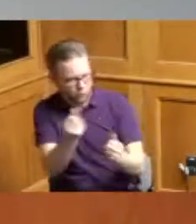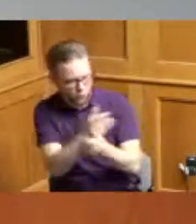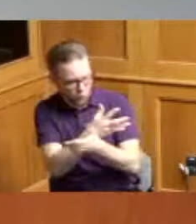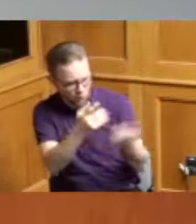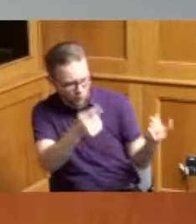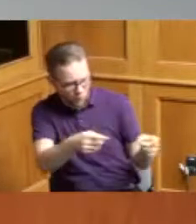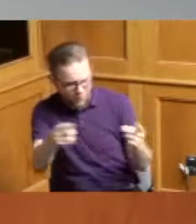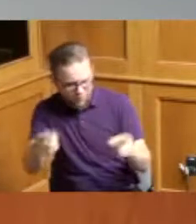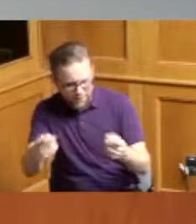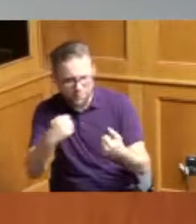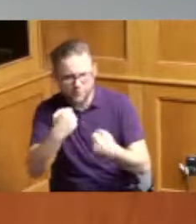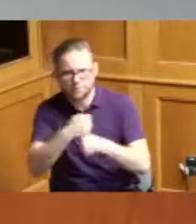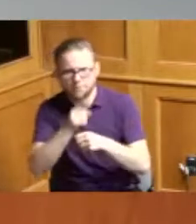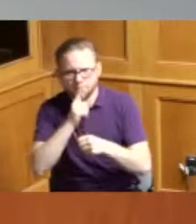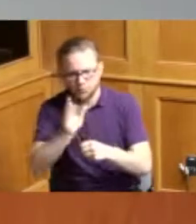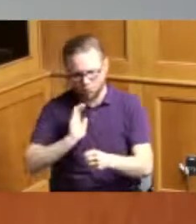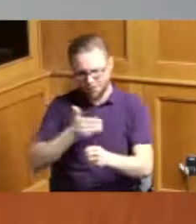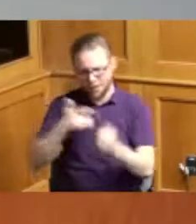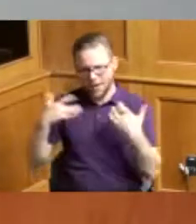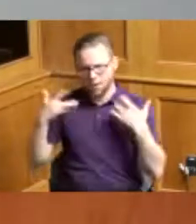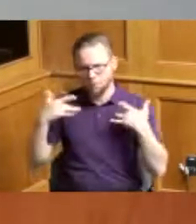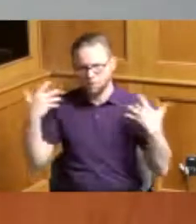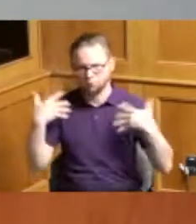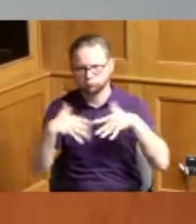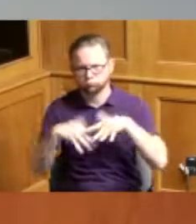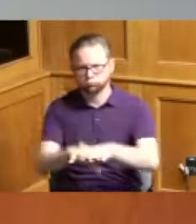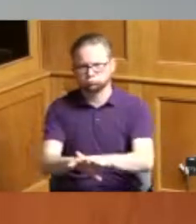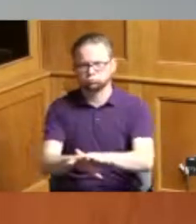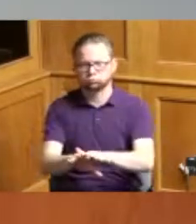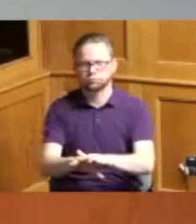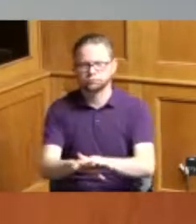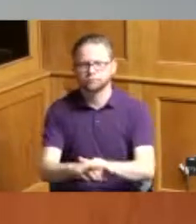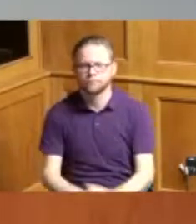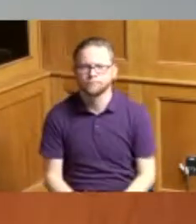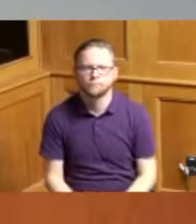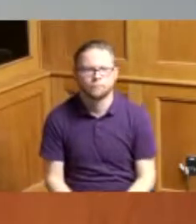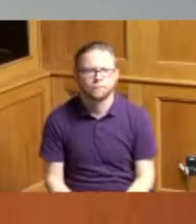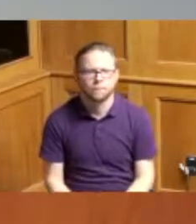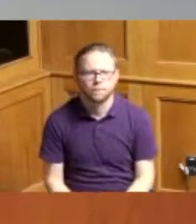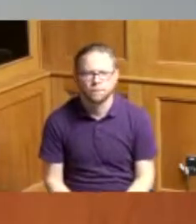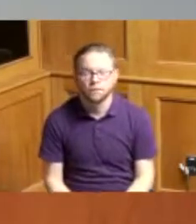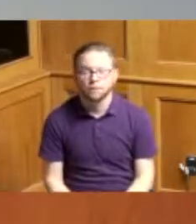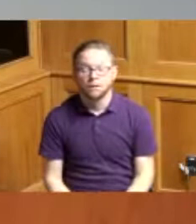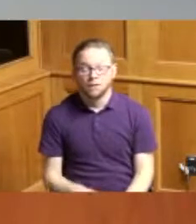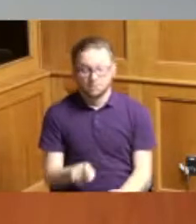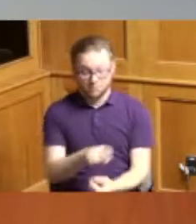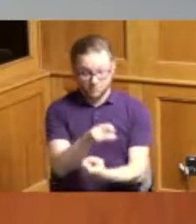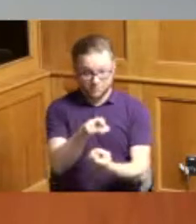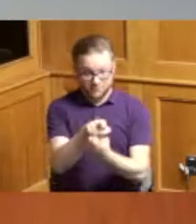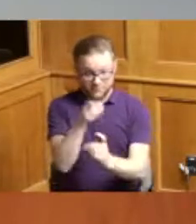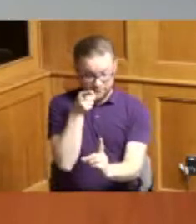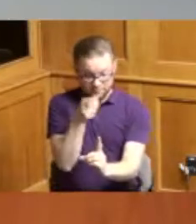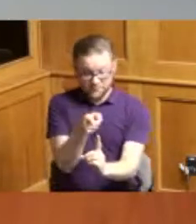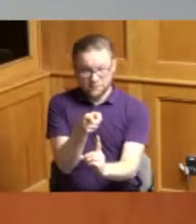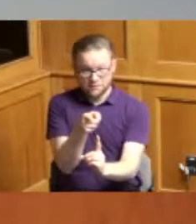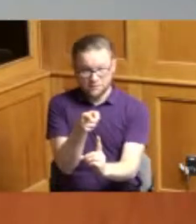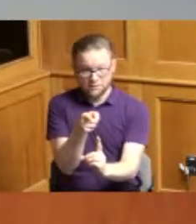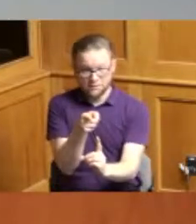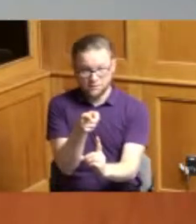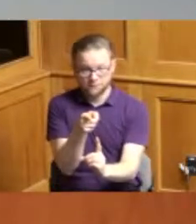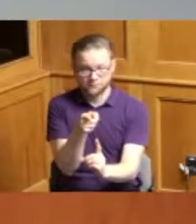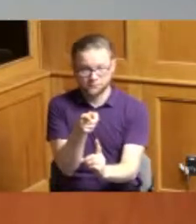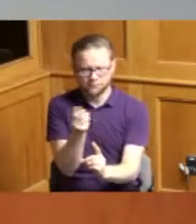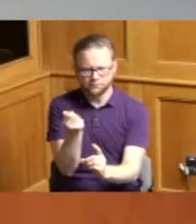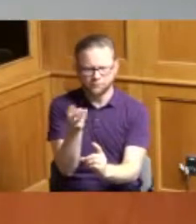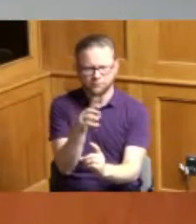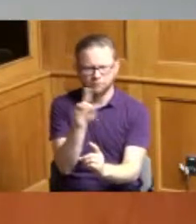are happening as a partner down on the banks but specifically I just have a couple questions about